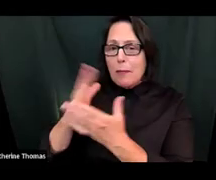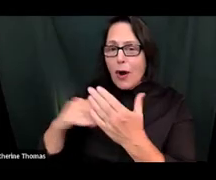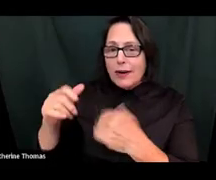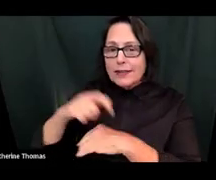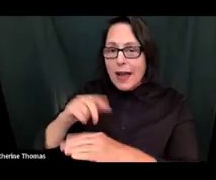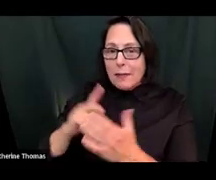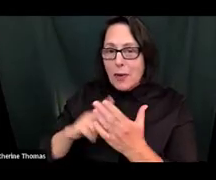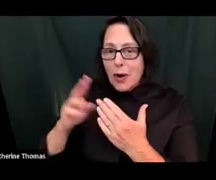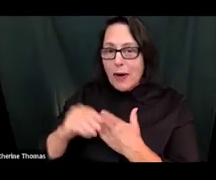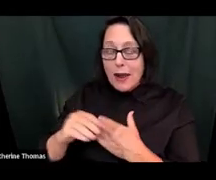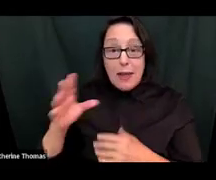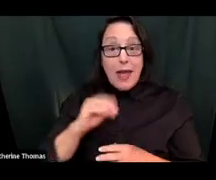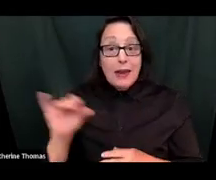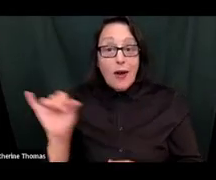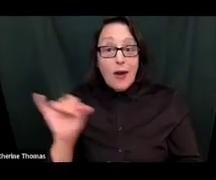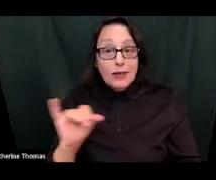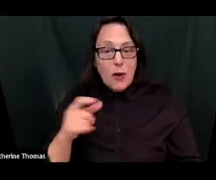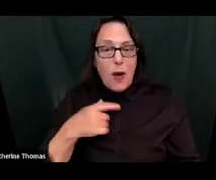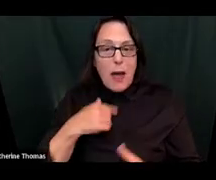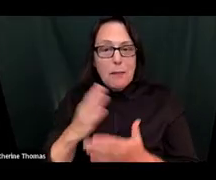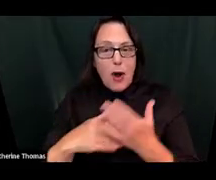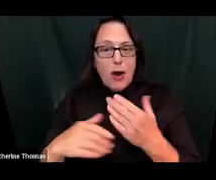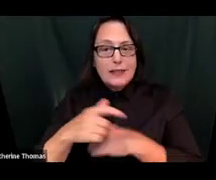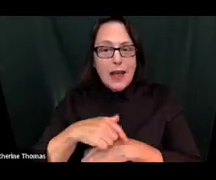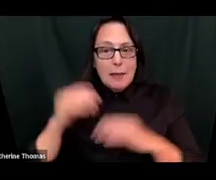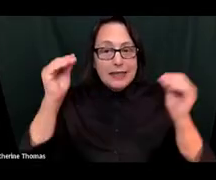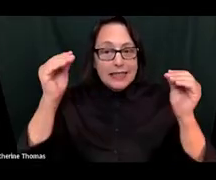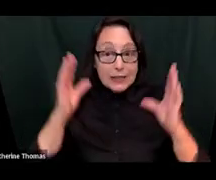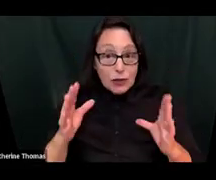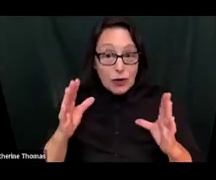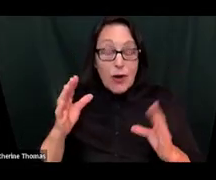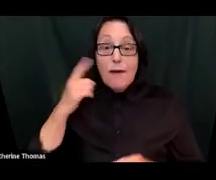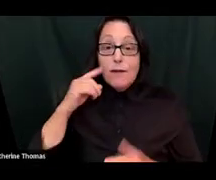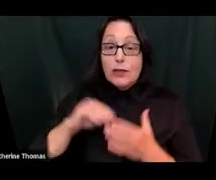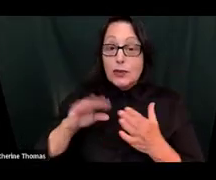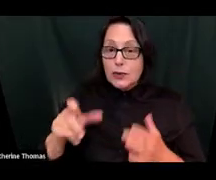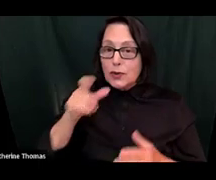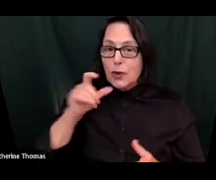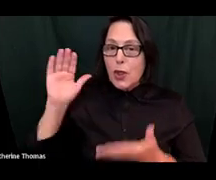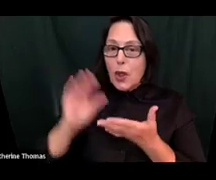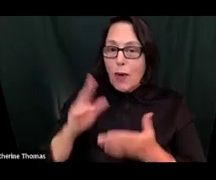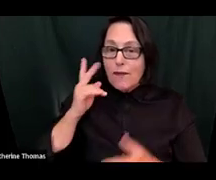for the program and I also am a part-time teacher of students with low vision and blindness and